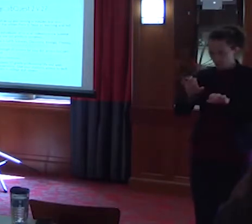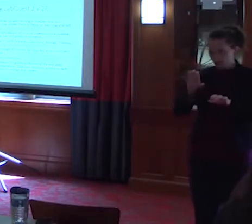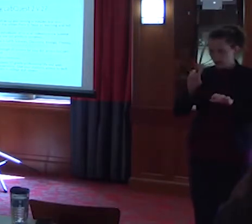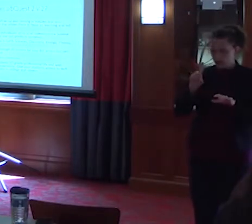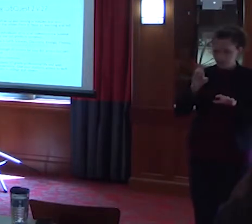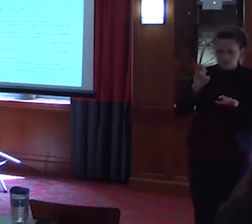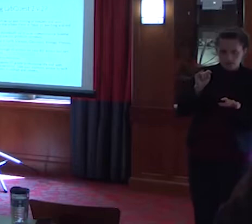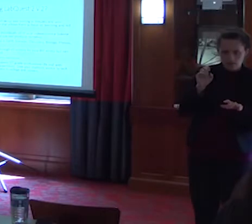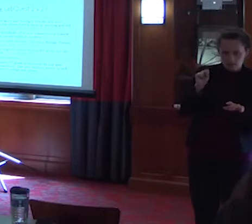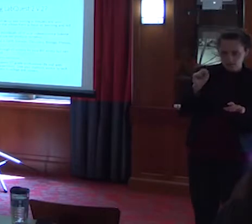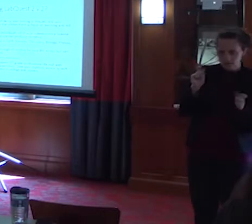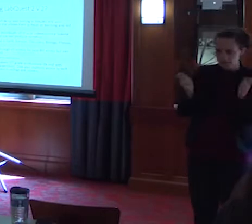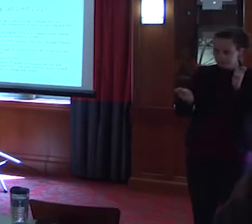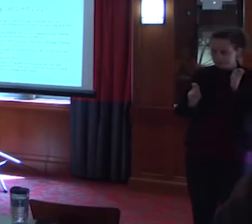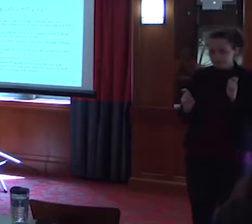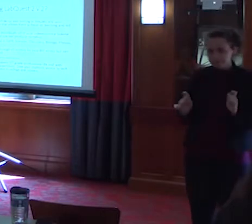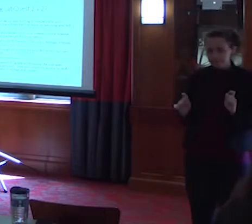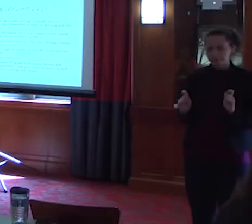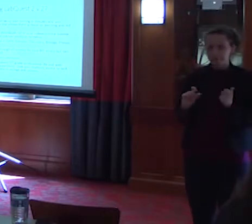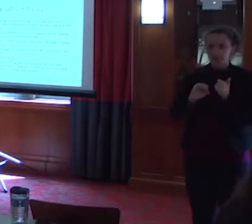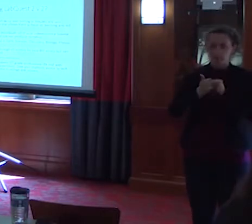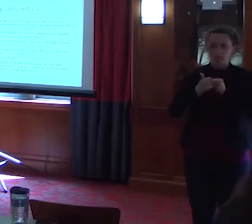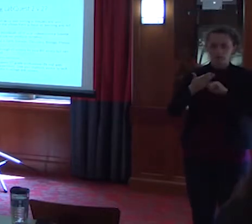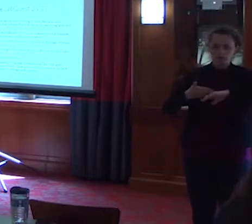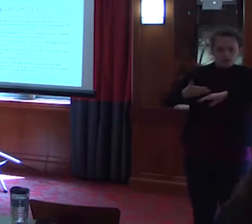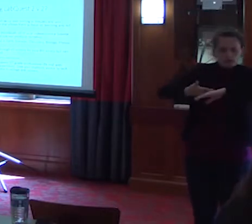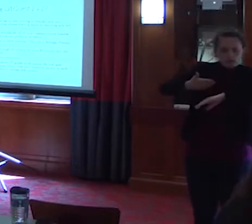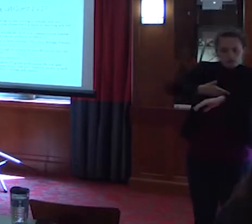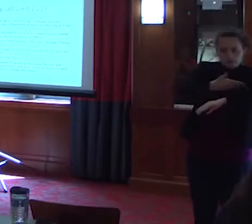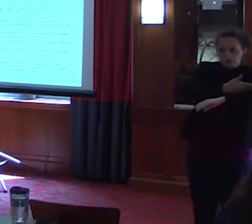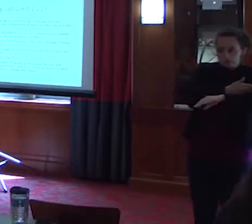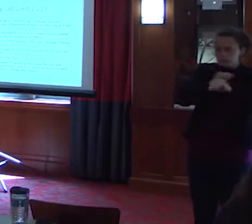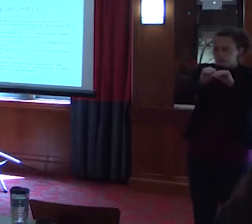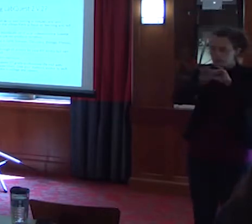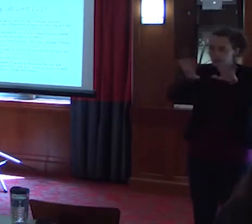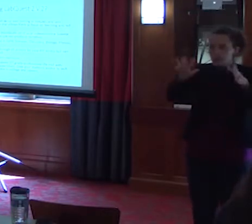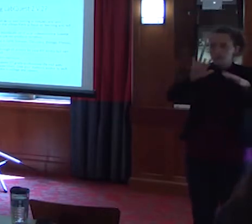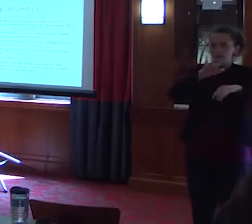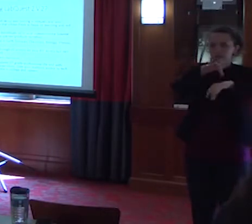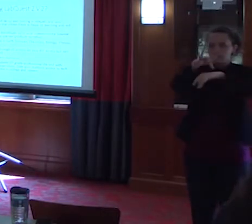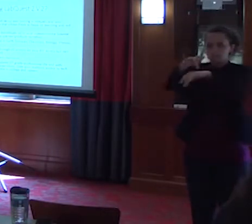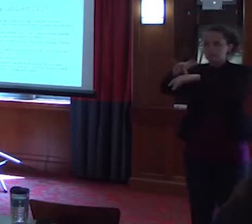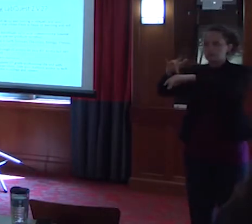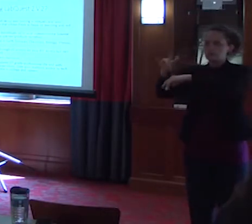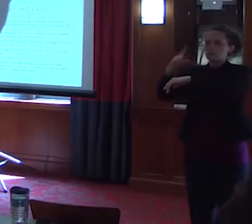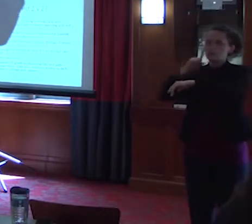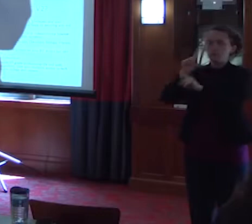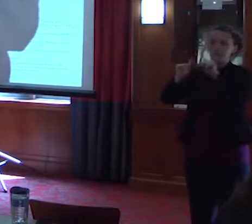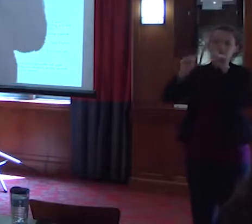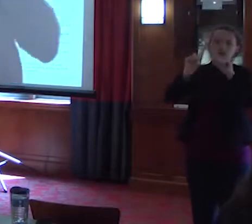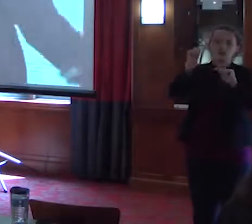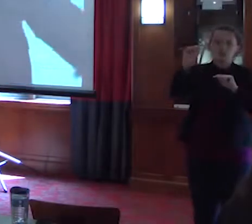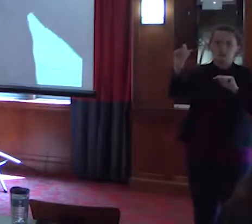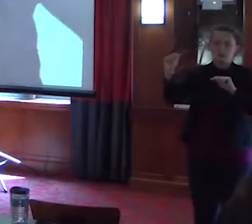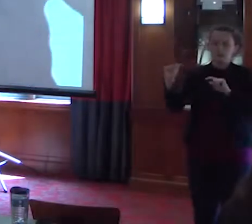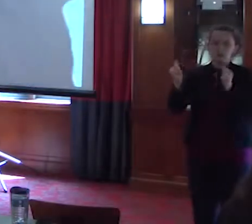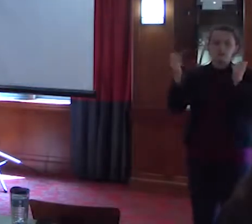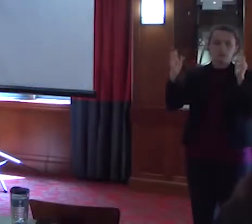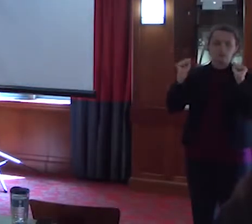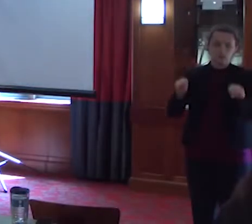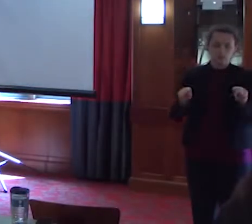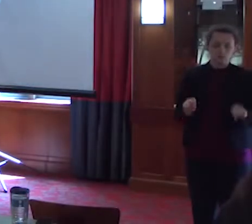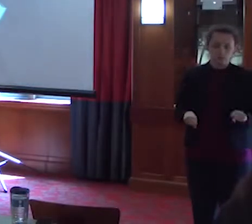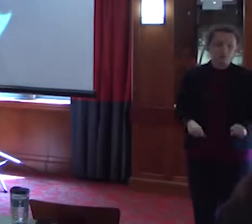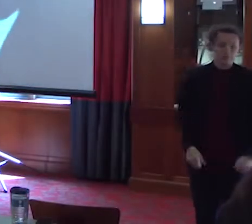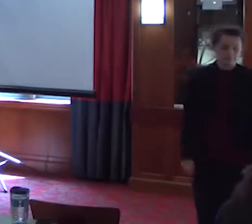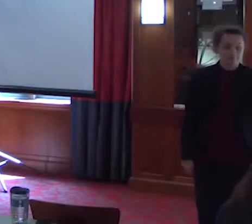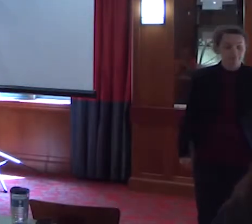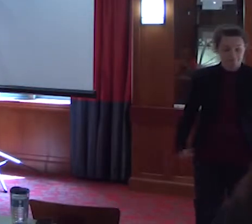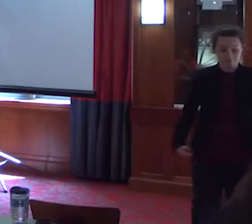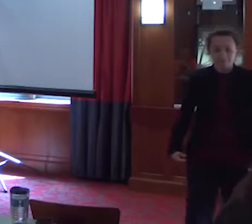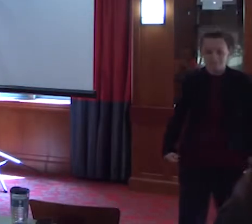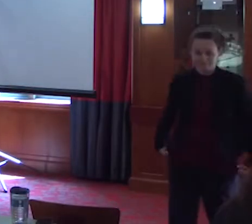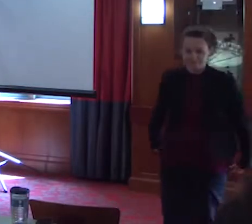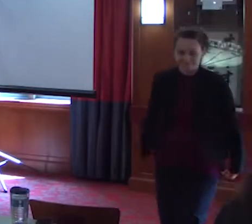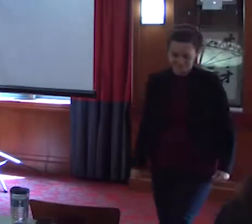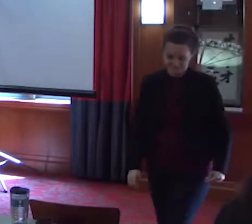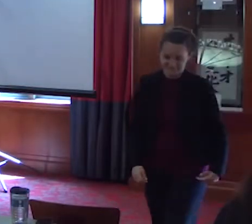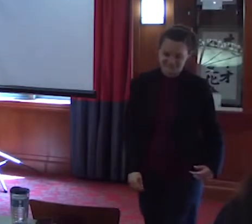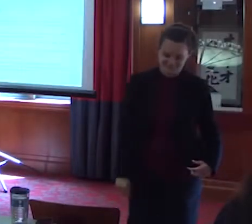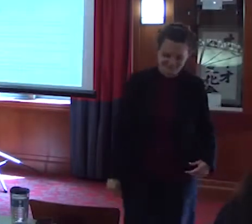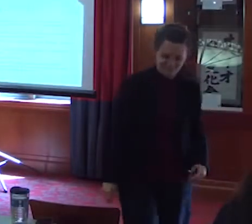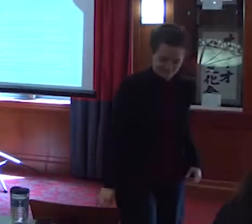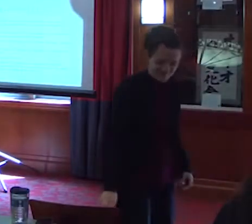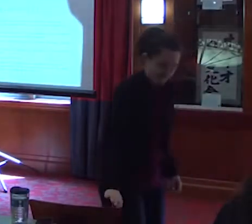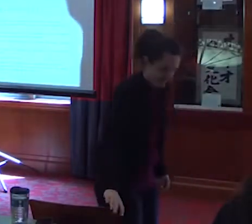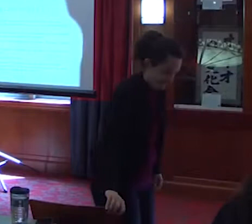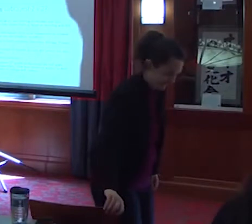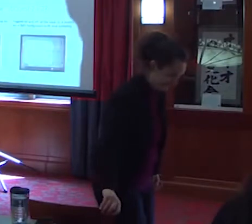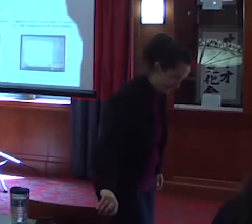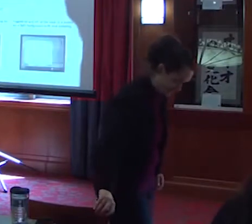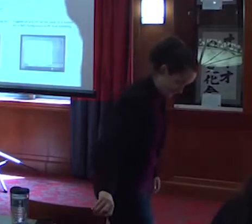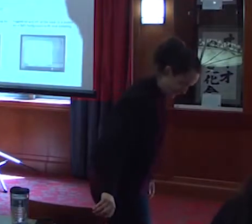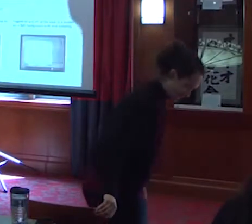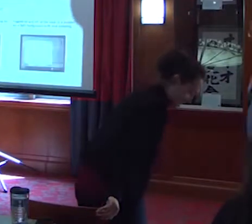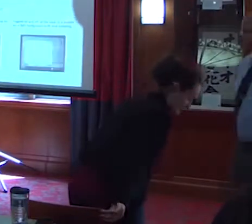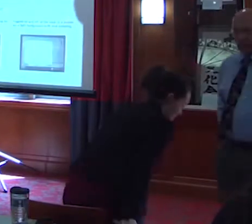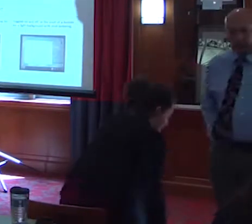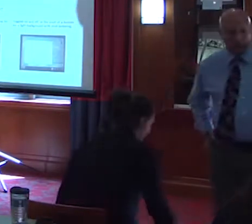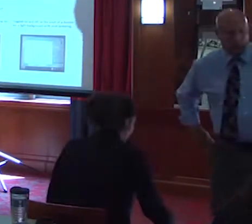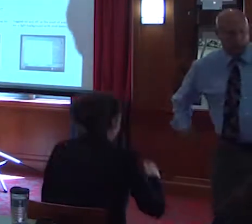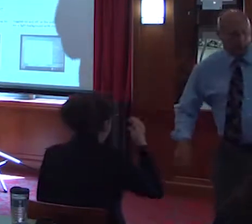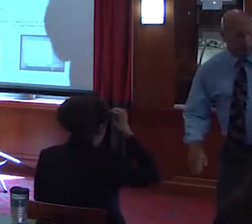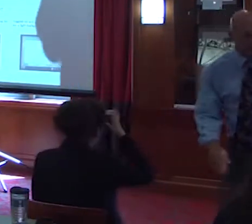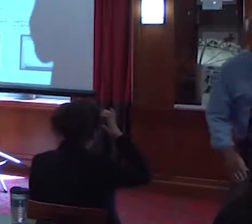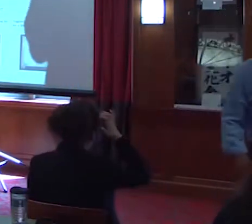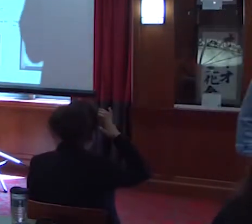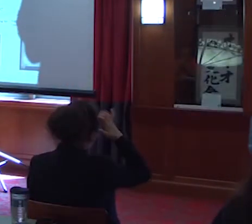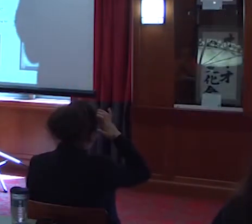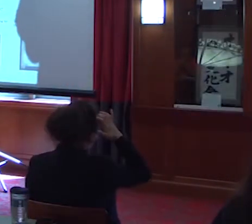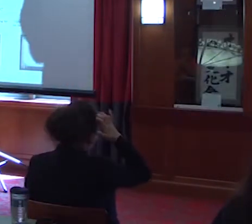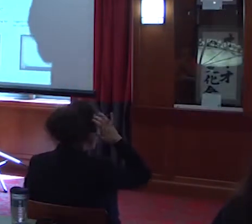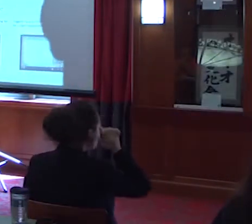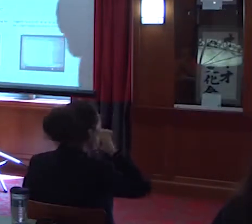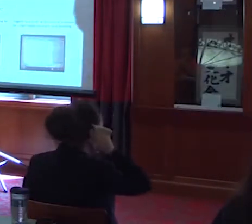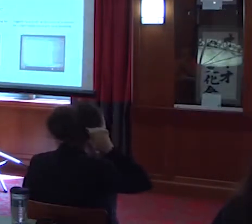And if you traditionally, for a blind or low vision student,